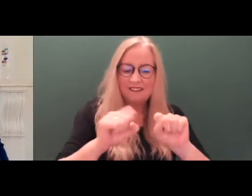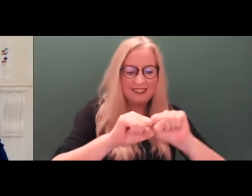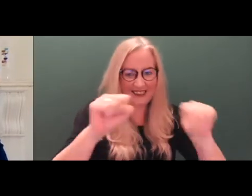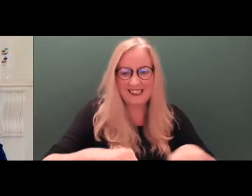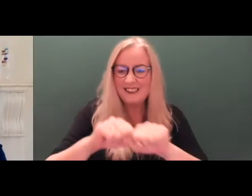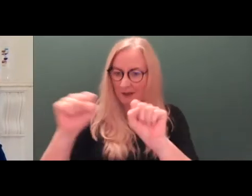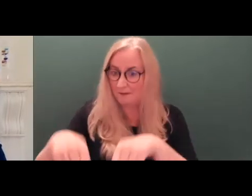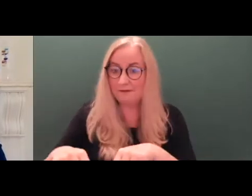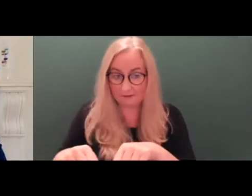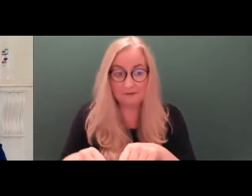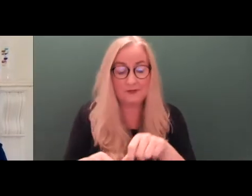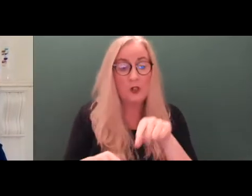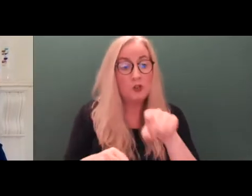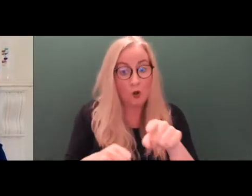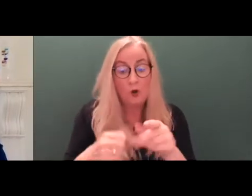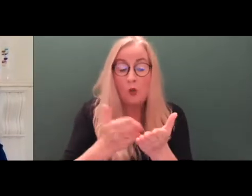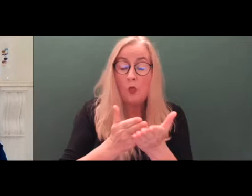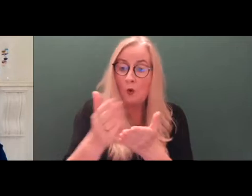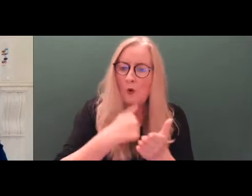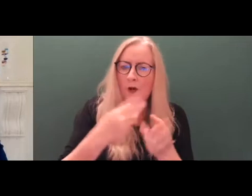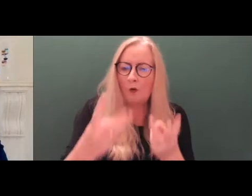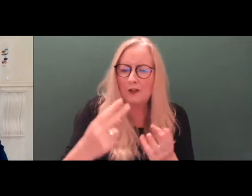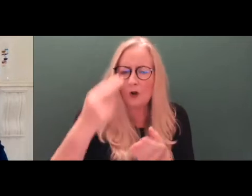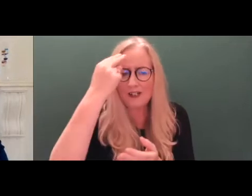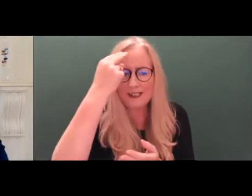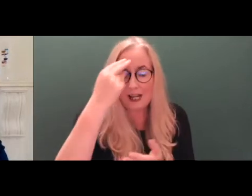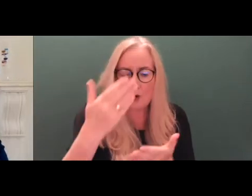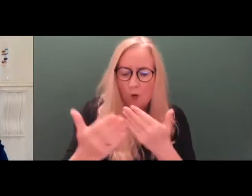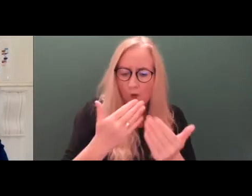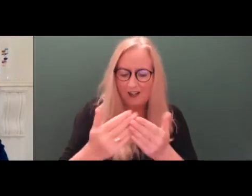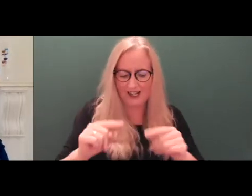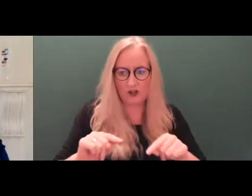In doing so, we seek to understand the challenges that may impact progress,